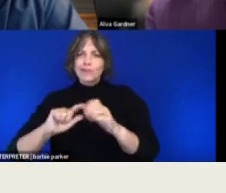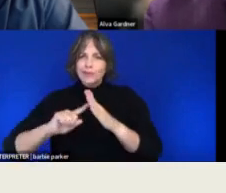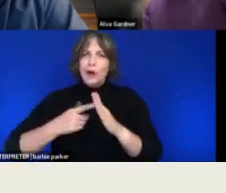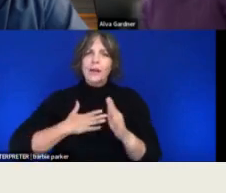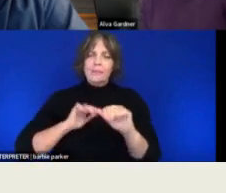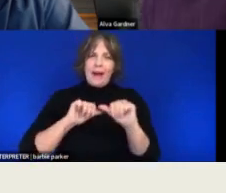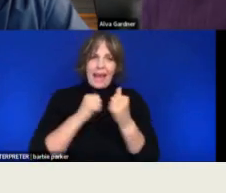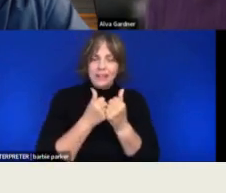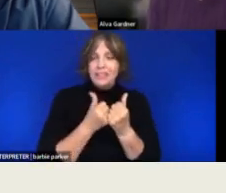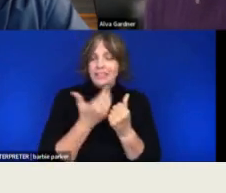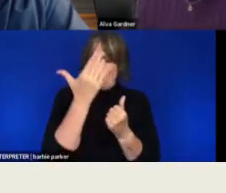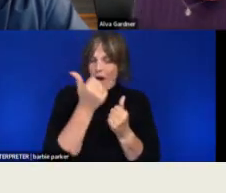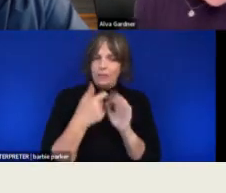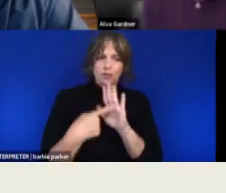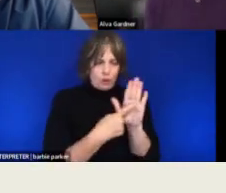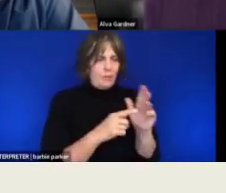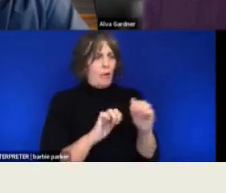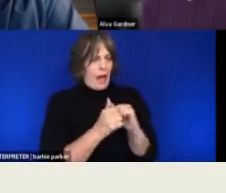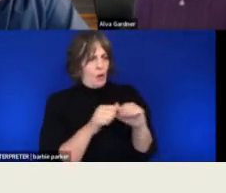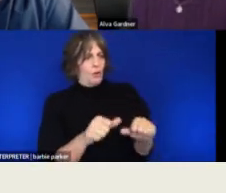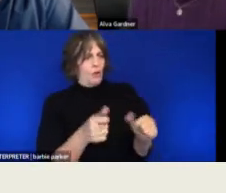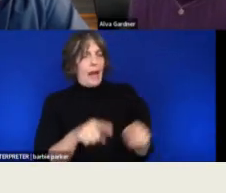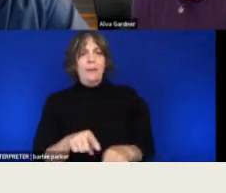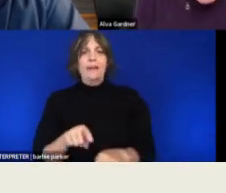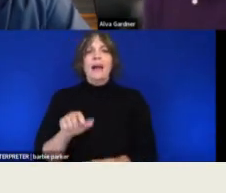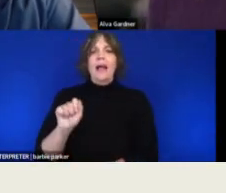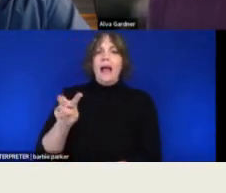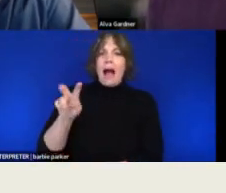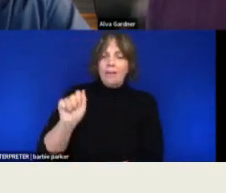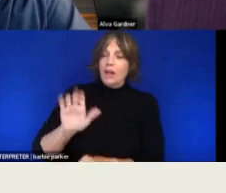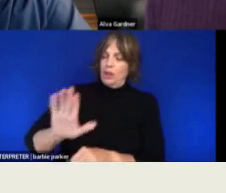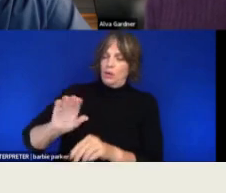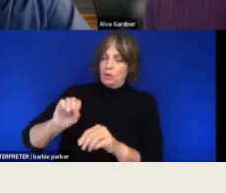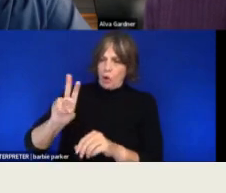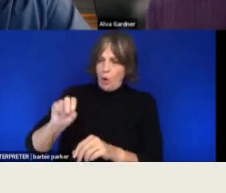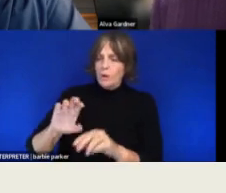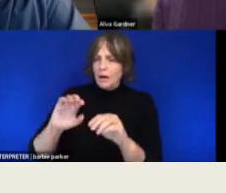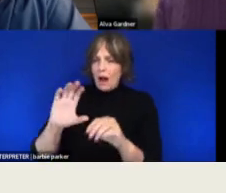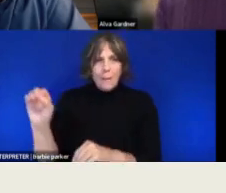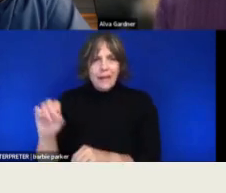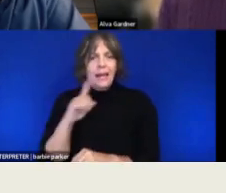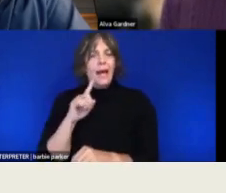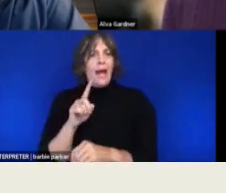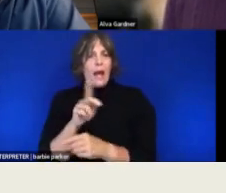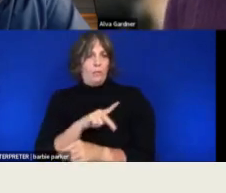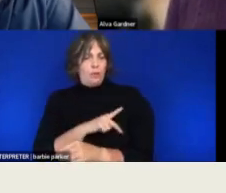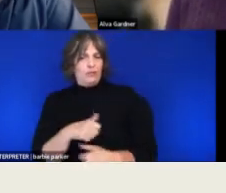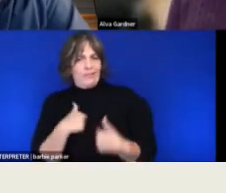advocacy, in her personal life, to really make change happen. So that means we really need to be mindful about how to make this